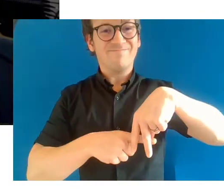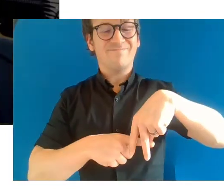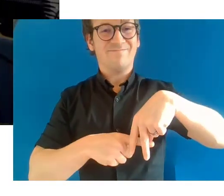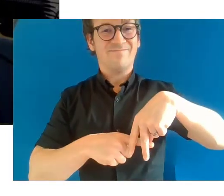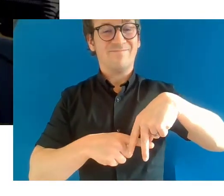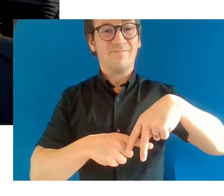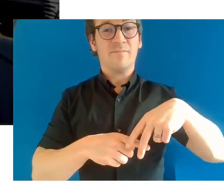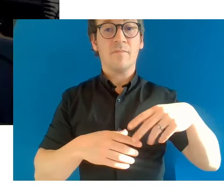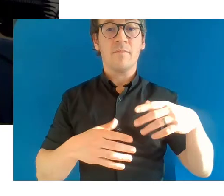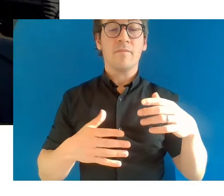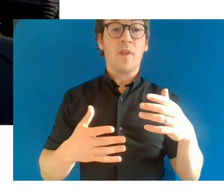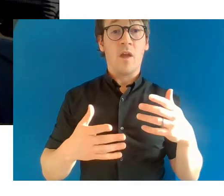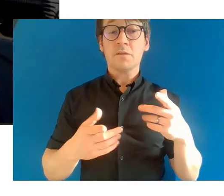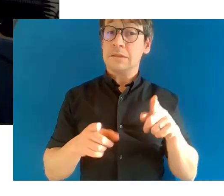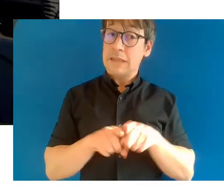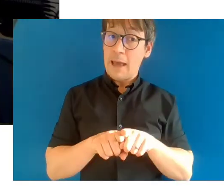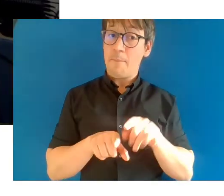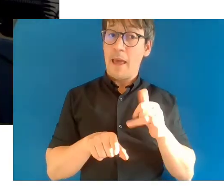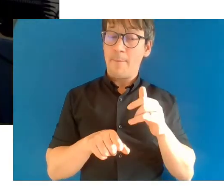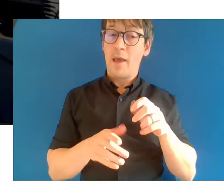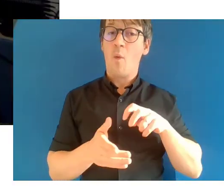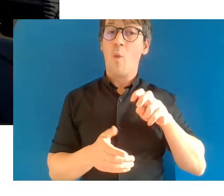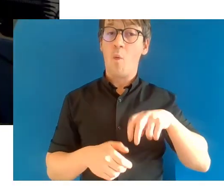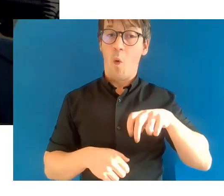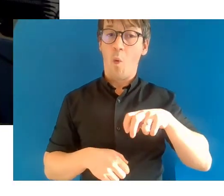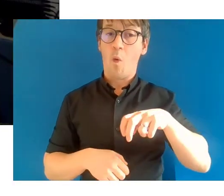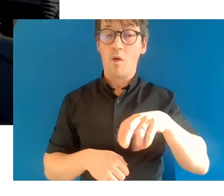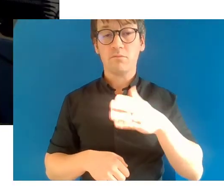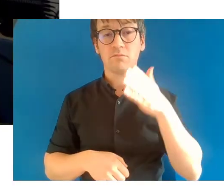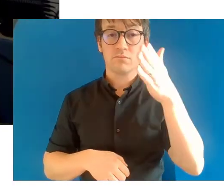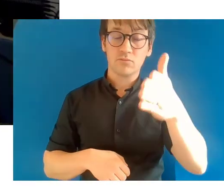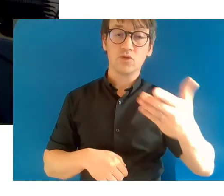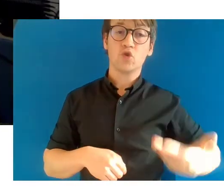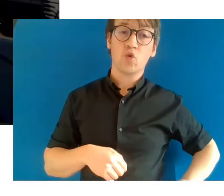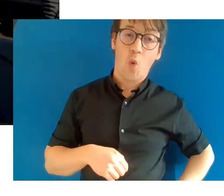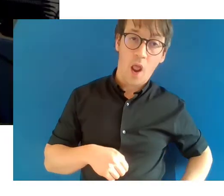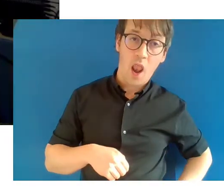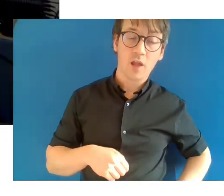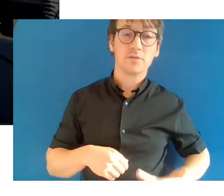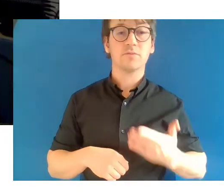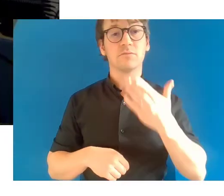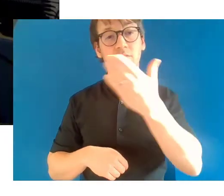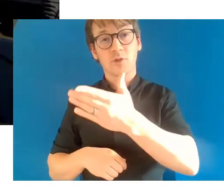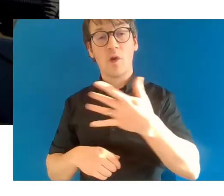helping them up and out of bed, and also perhaps walking by themselves to the toilet, or to